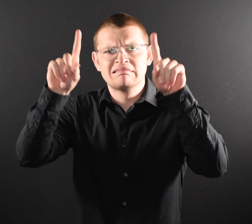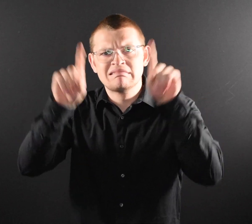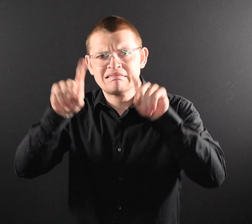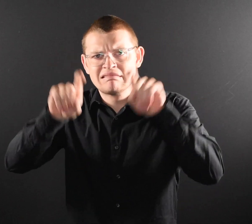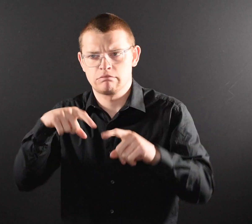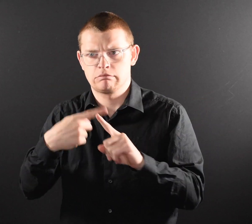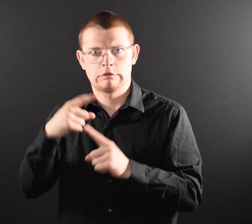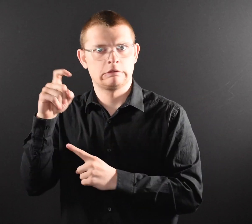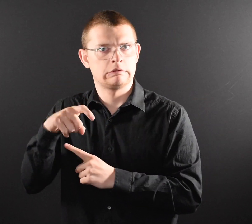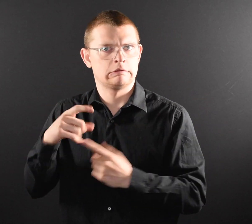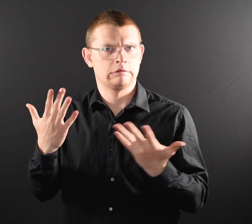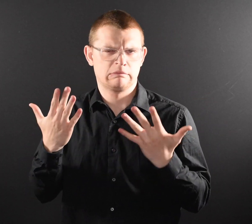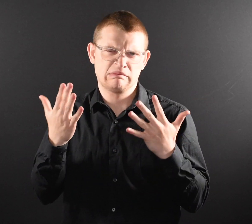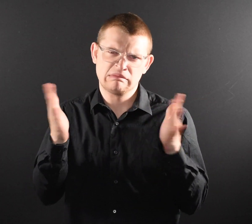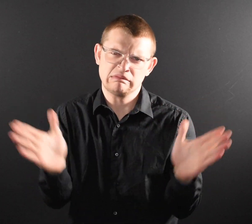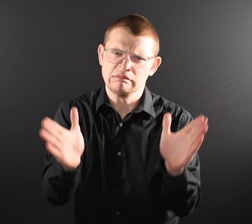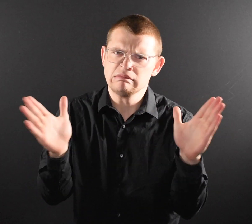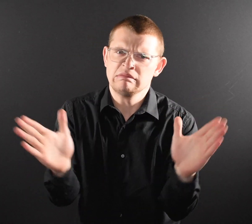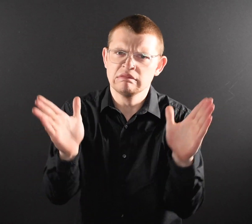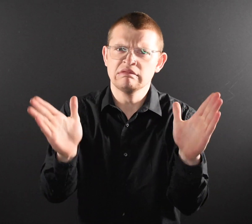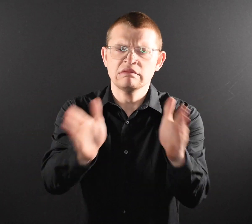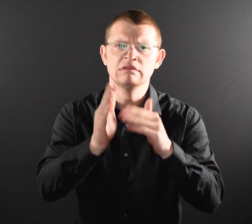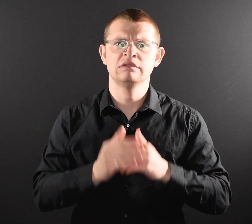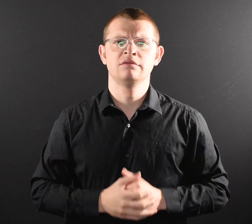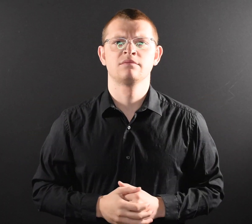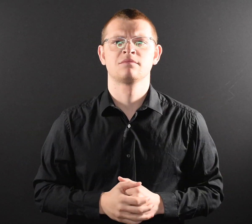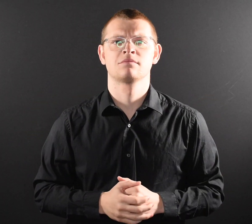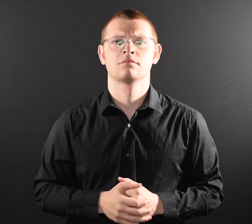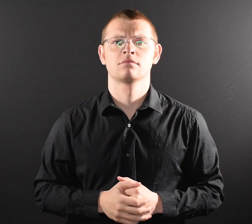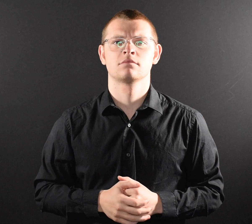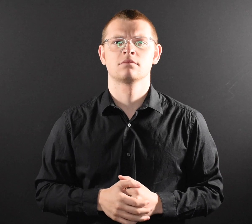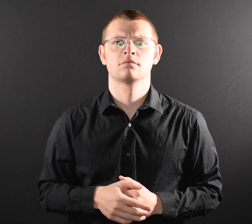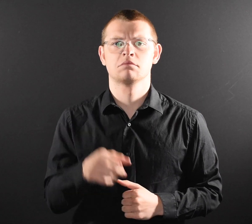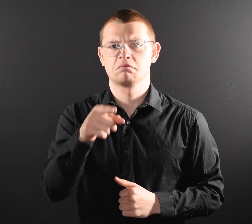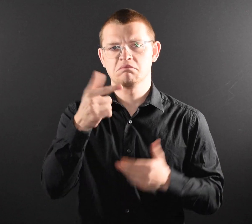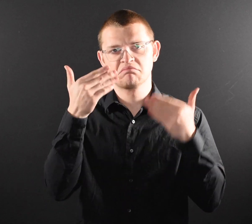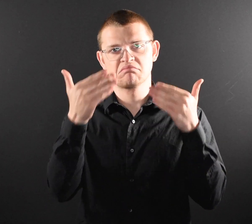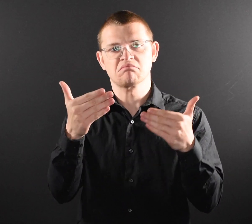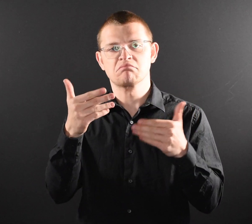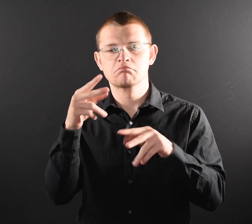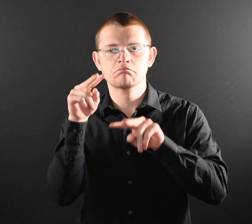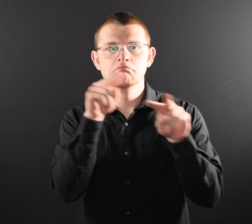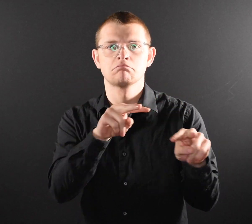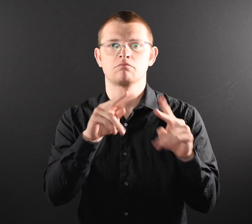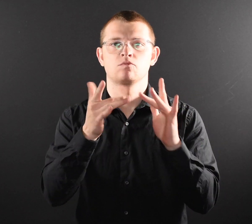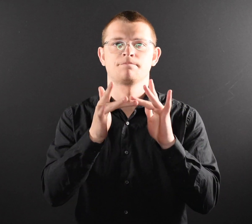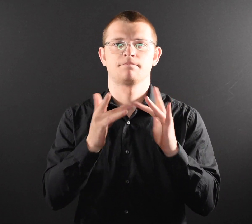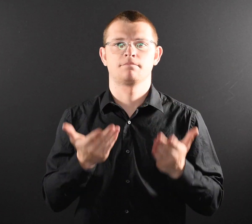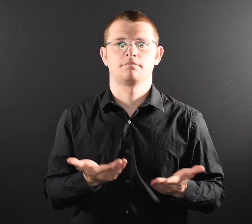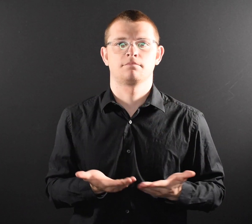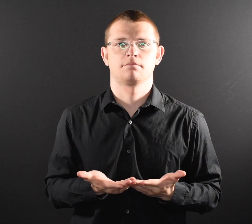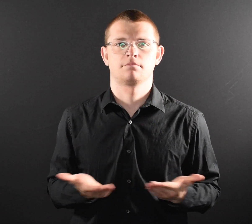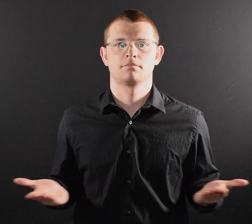and getting tested when needed. • You can visit mn.gov/covid19/vaccine